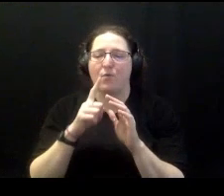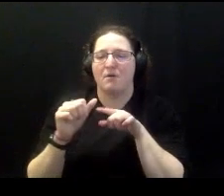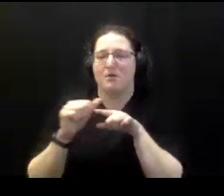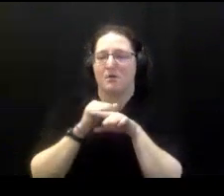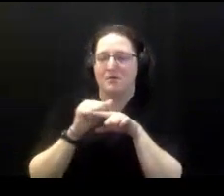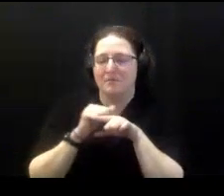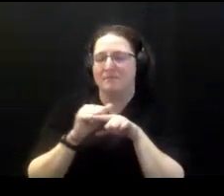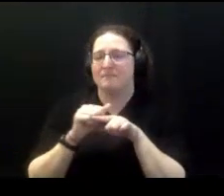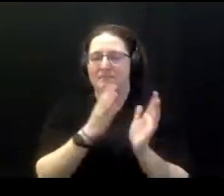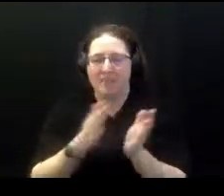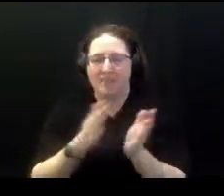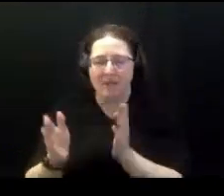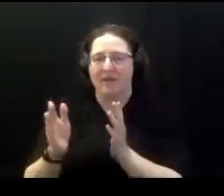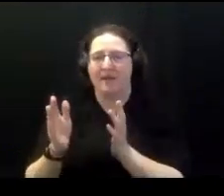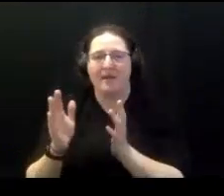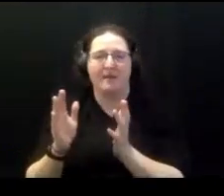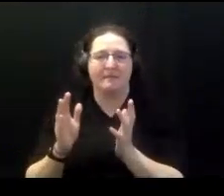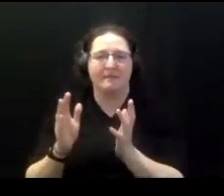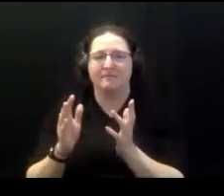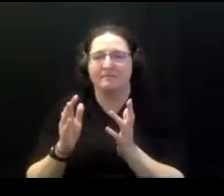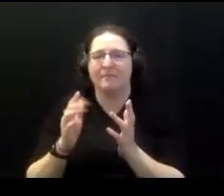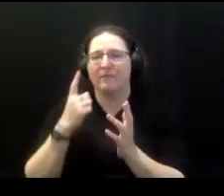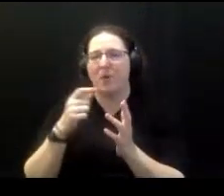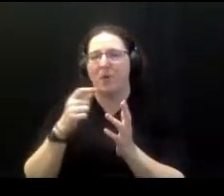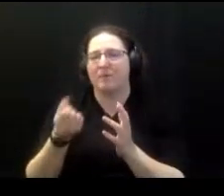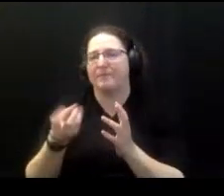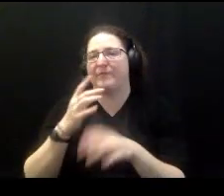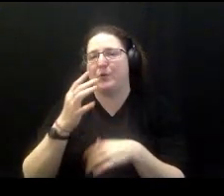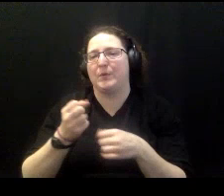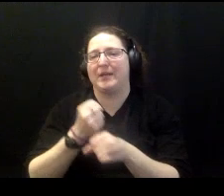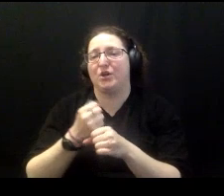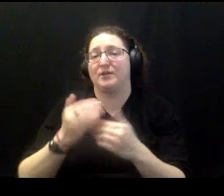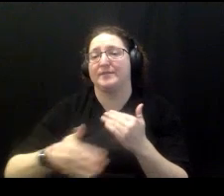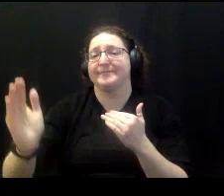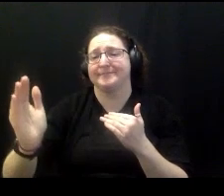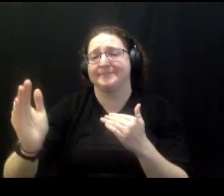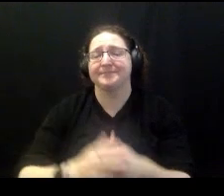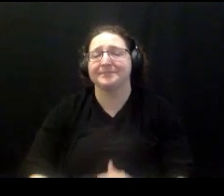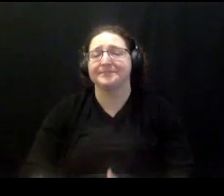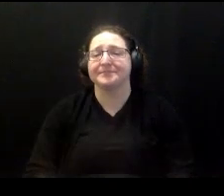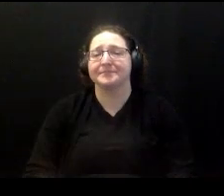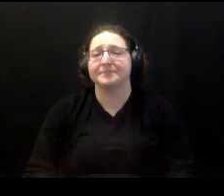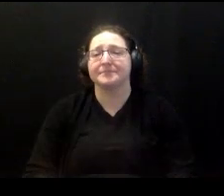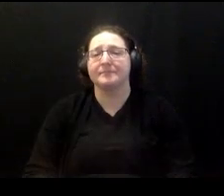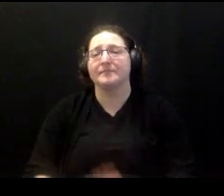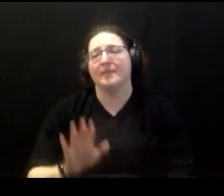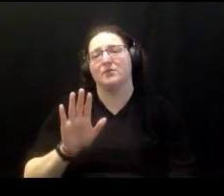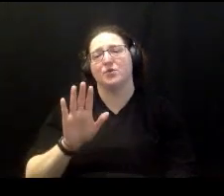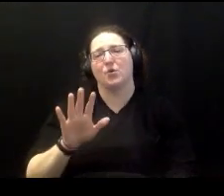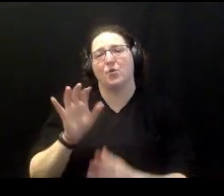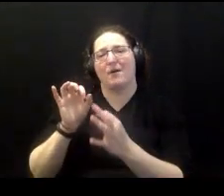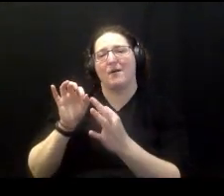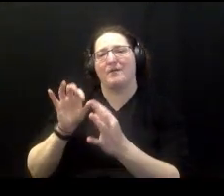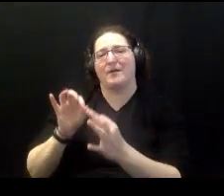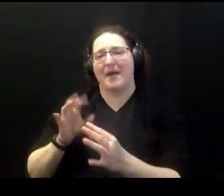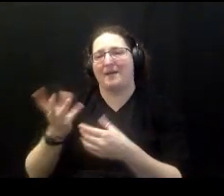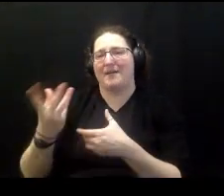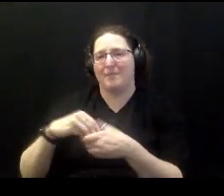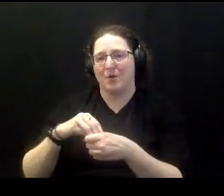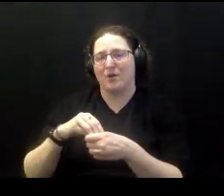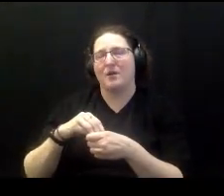activities over the next several years so your input in the process is truly